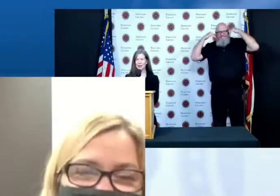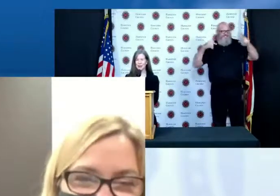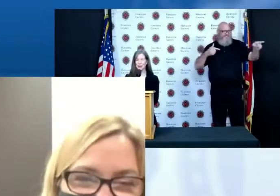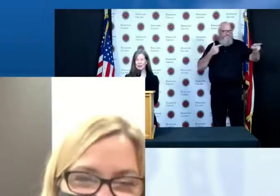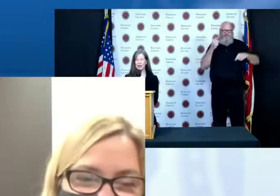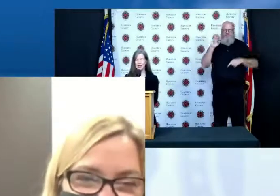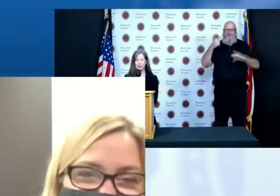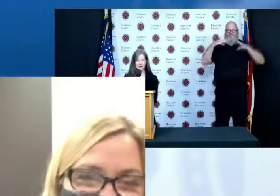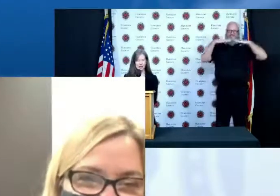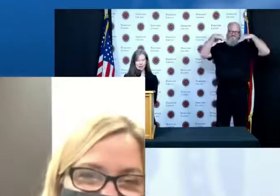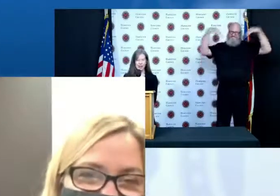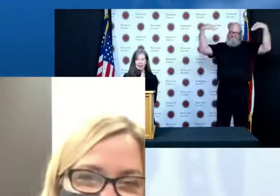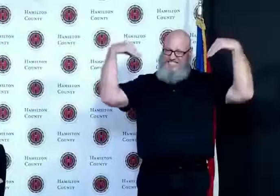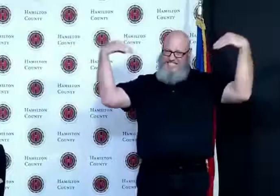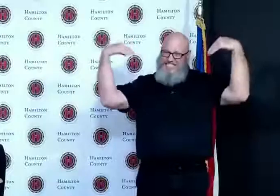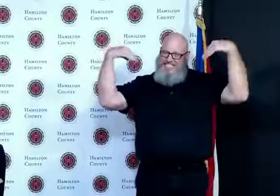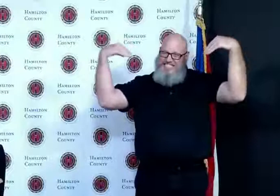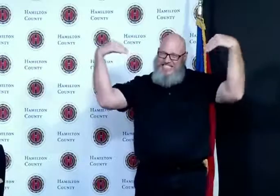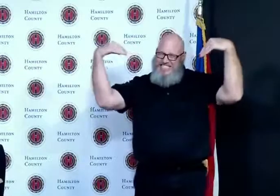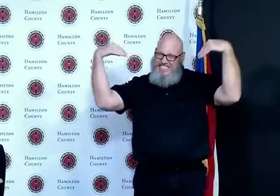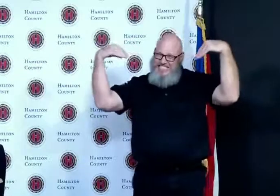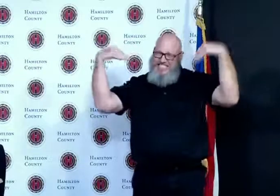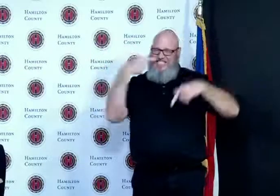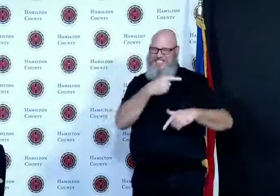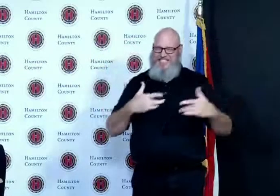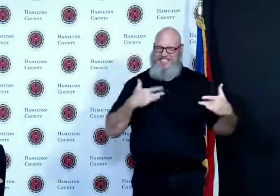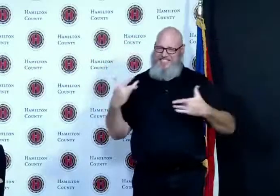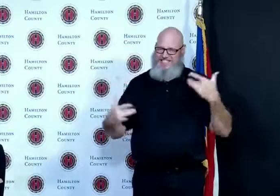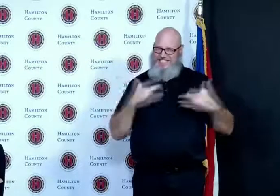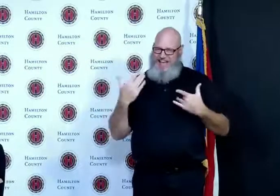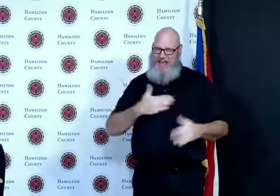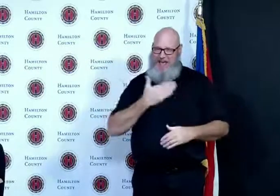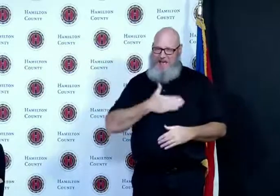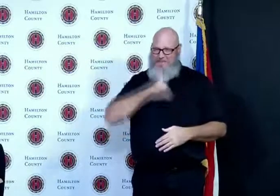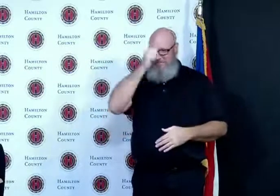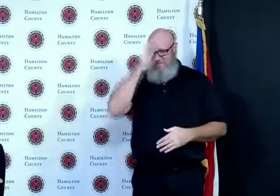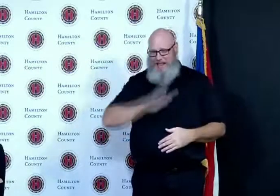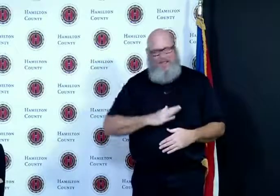this partnership so thank you so much for describing the location you know the idea is